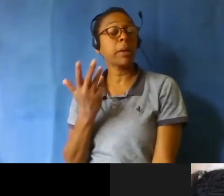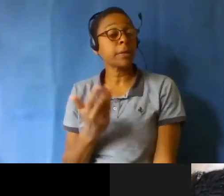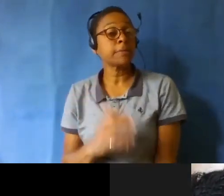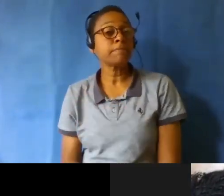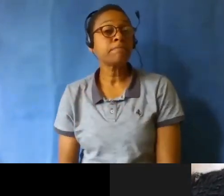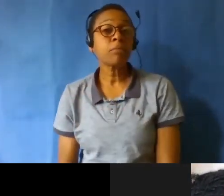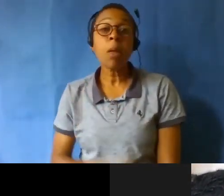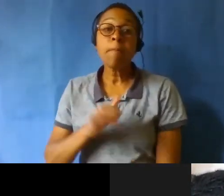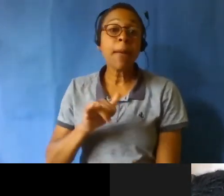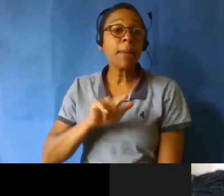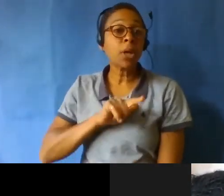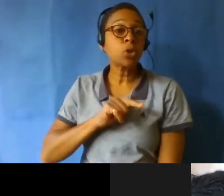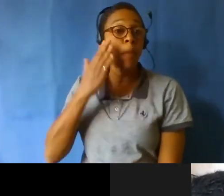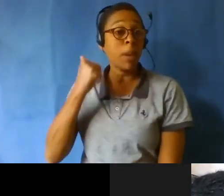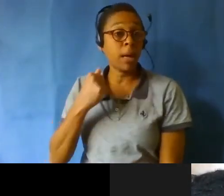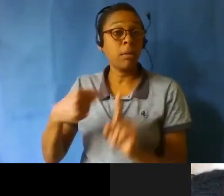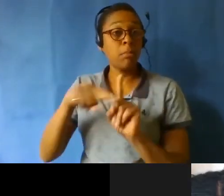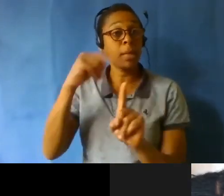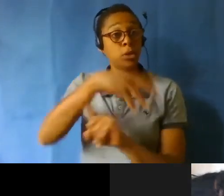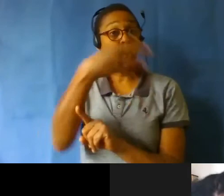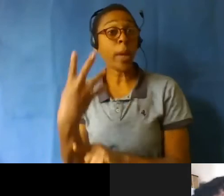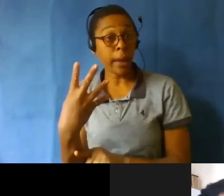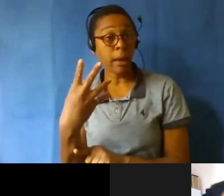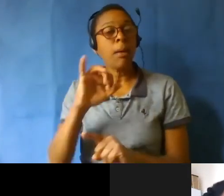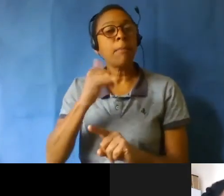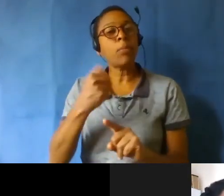we are Black and queer it might be because we are Black and disabled it